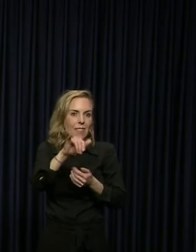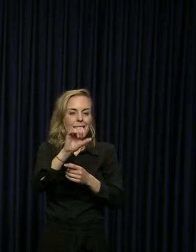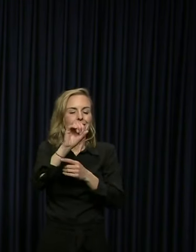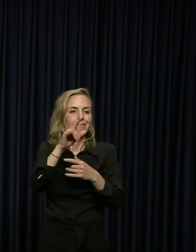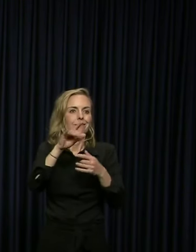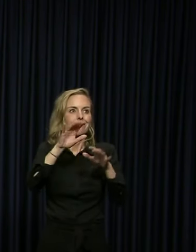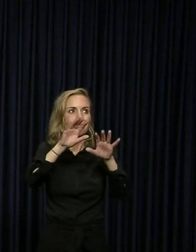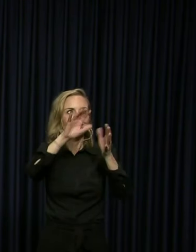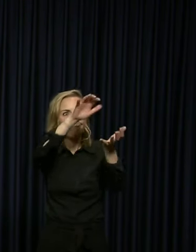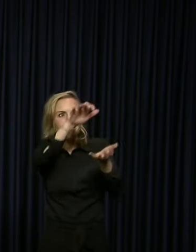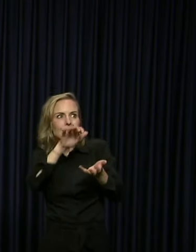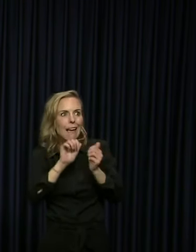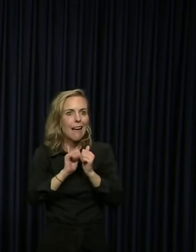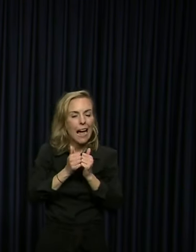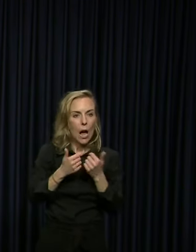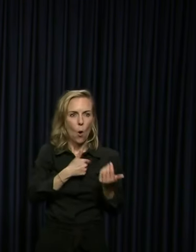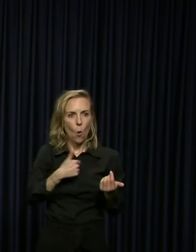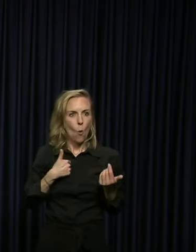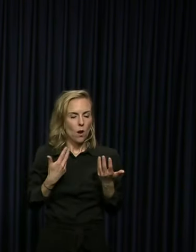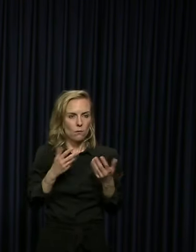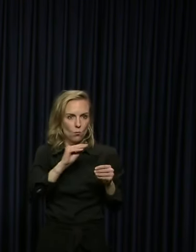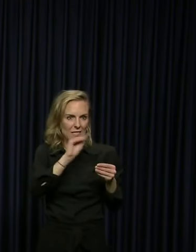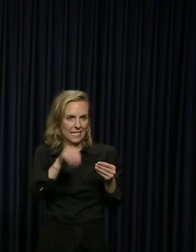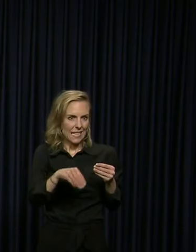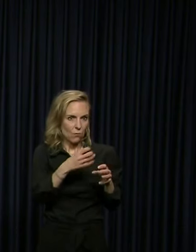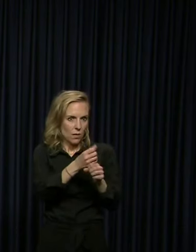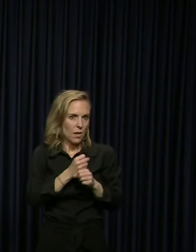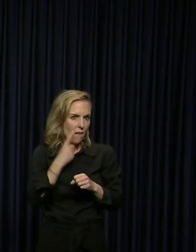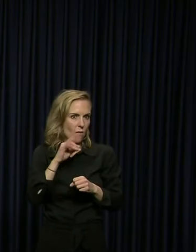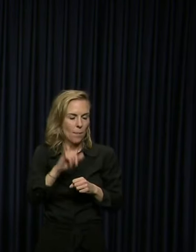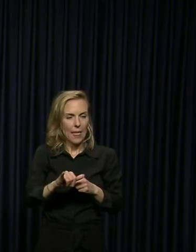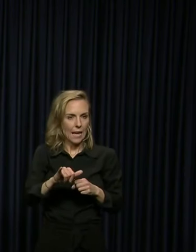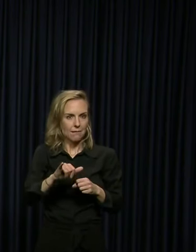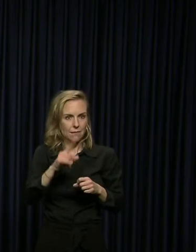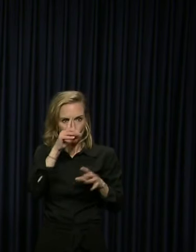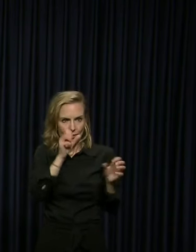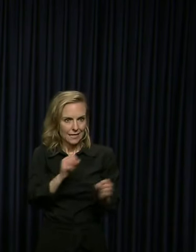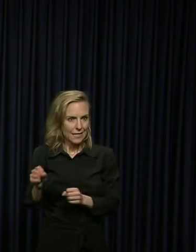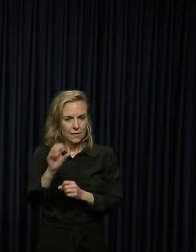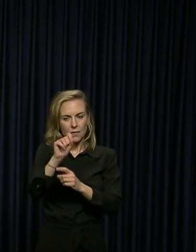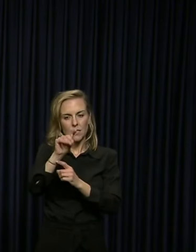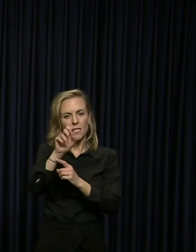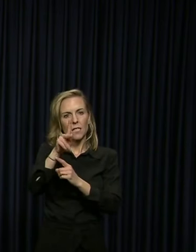BUY IT, THEY GET IT FIRST.